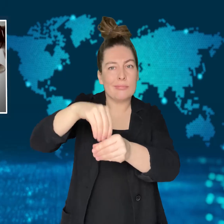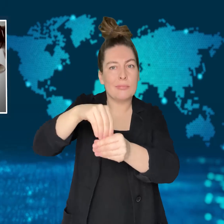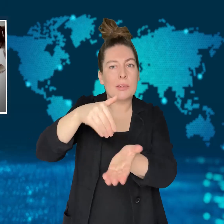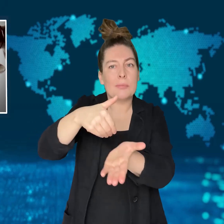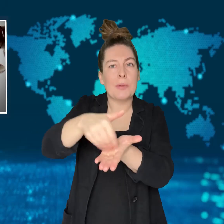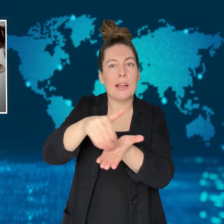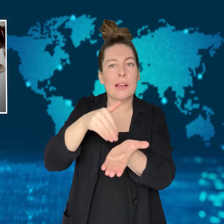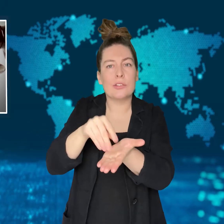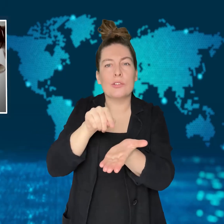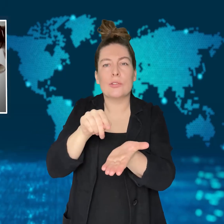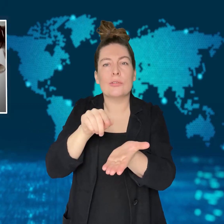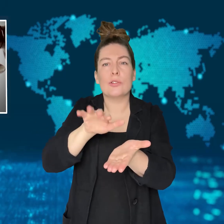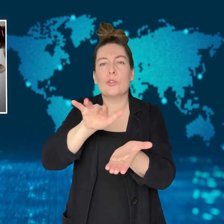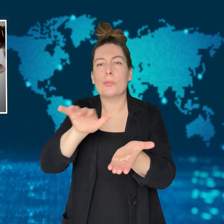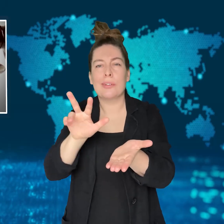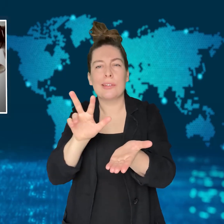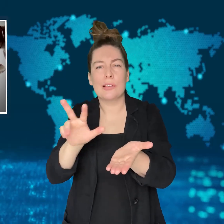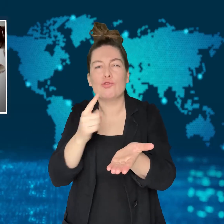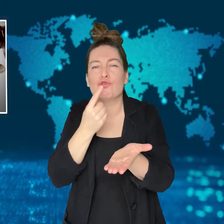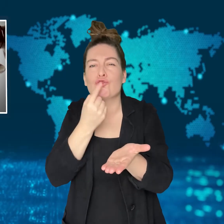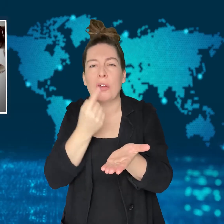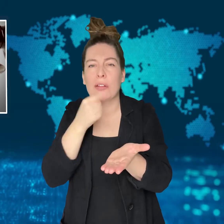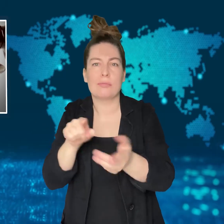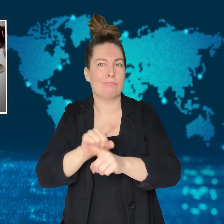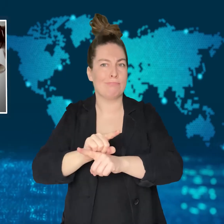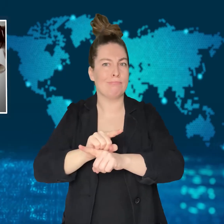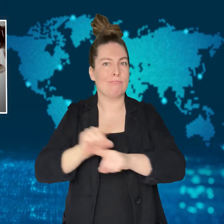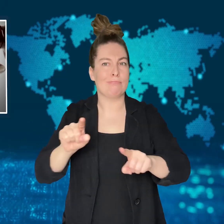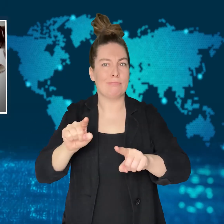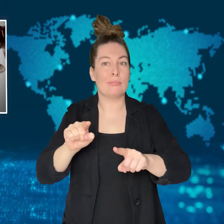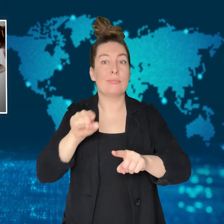Last Wednesday, the regulators of food